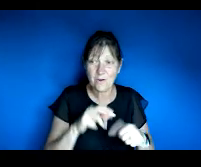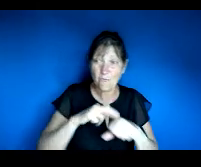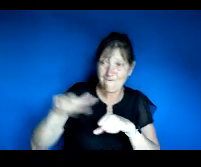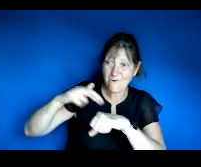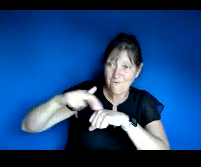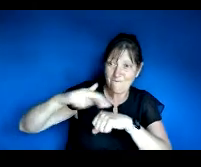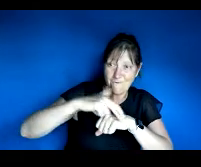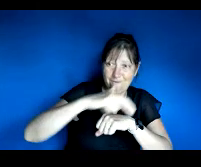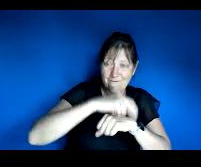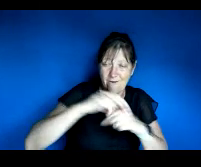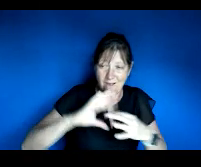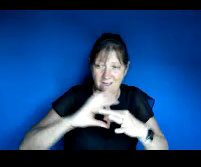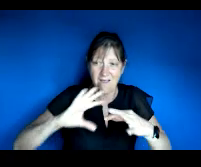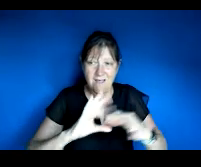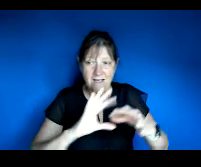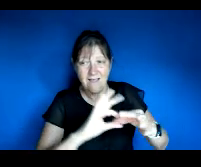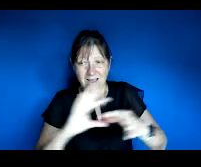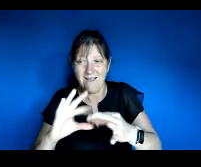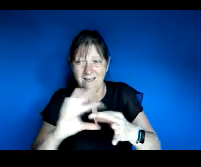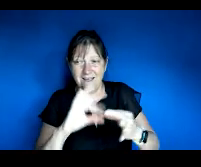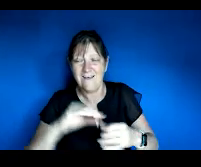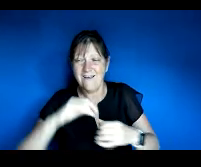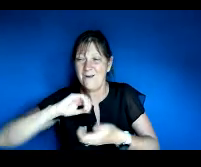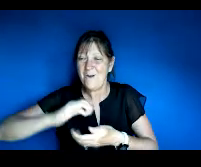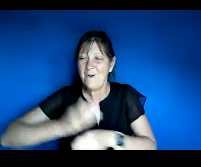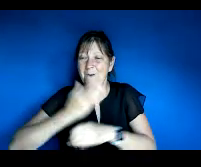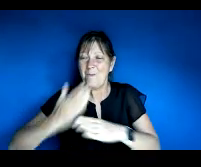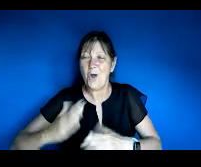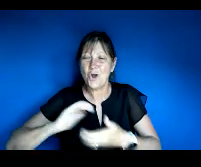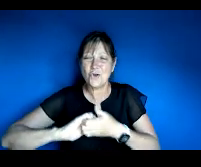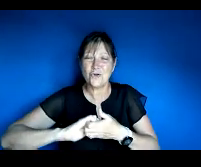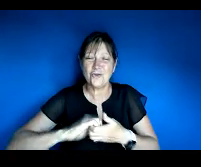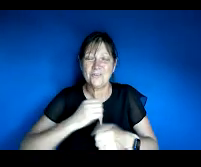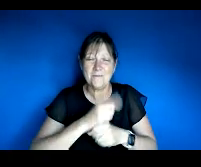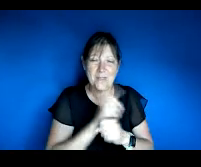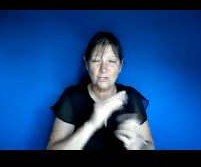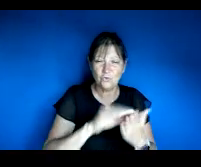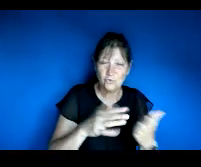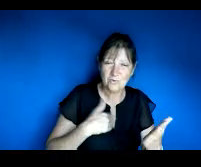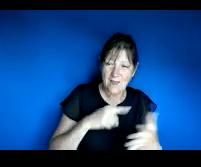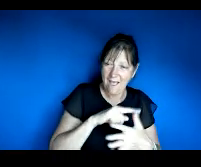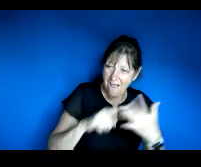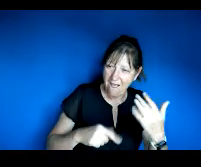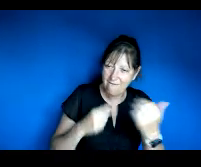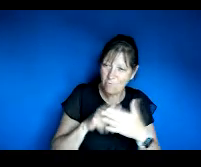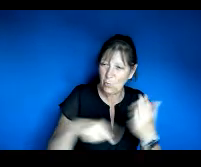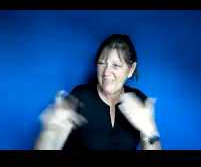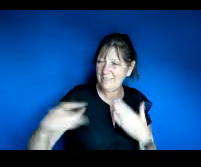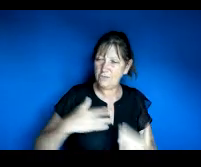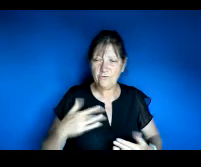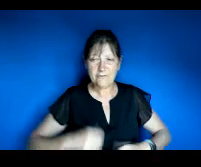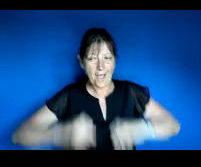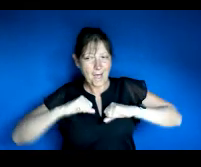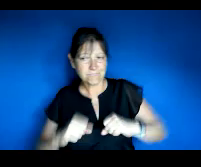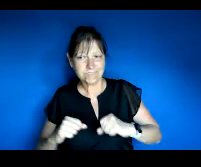and we work with all of these campus partners to make sure that students have the things that they need in order to feel good and to be able to continue